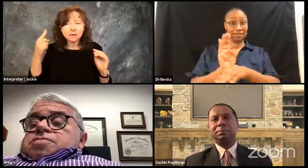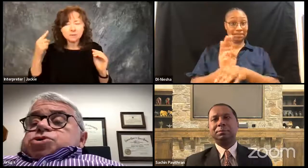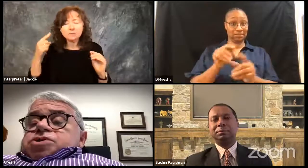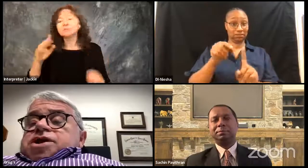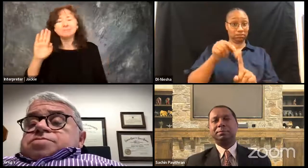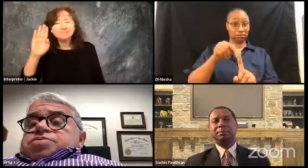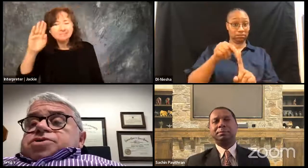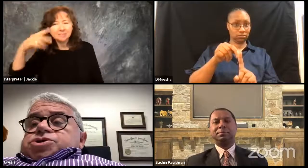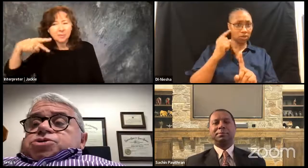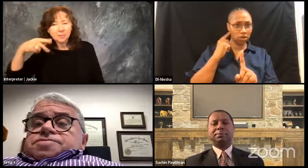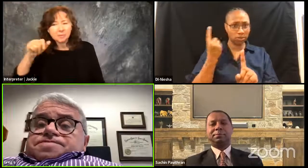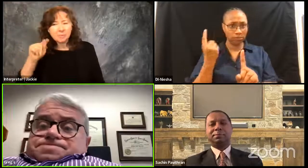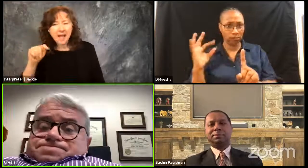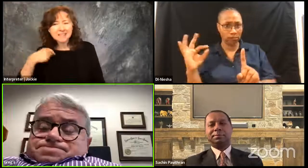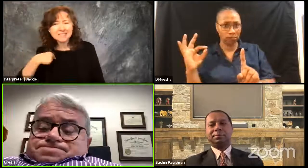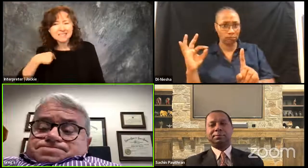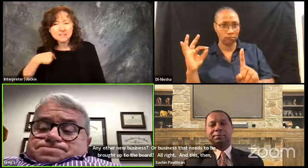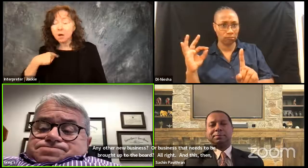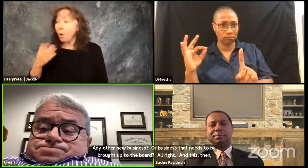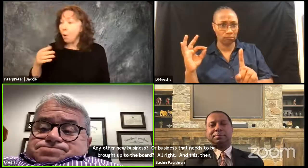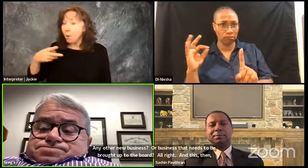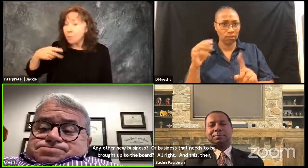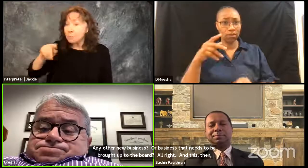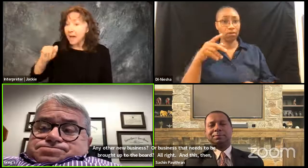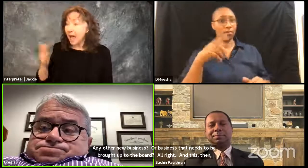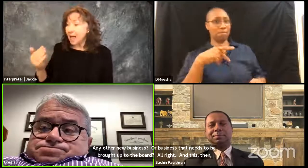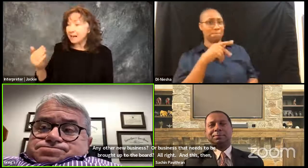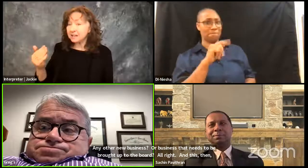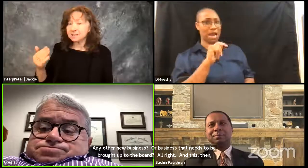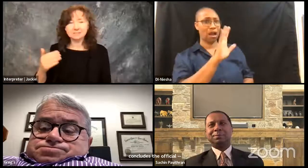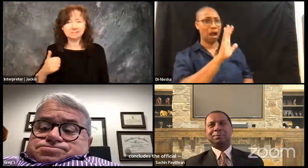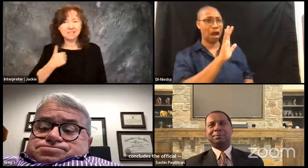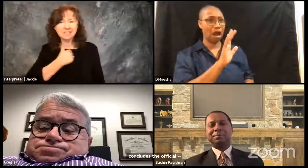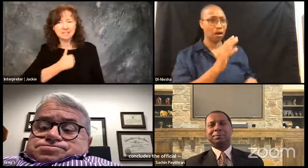Yes. My microphone is being a little flaky today.